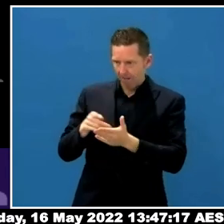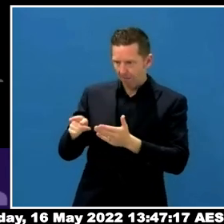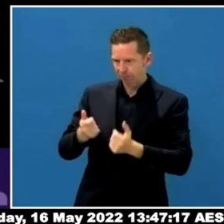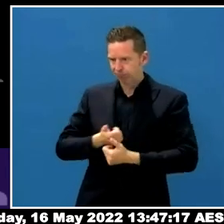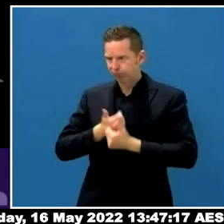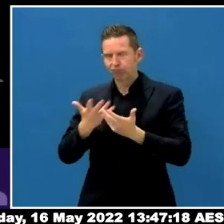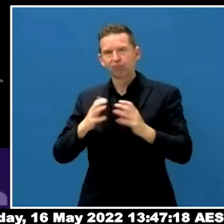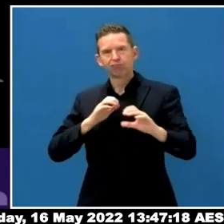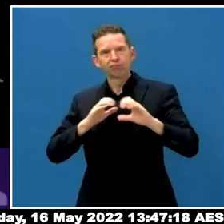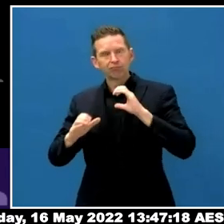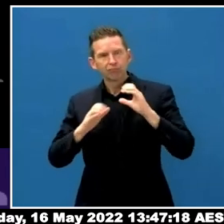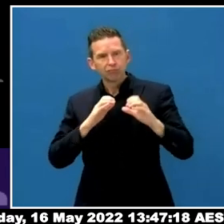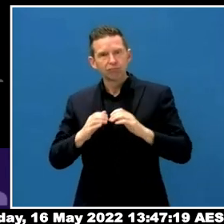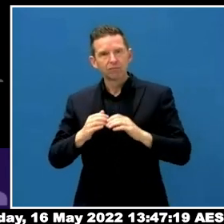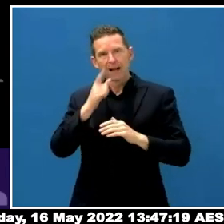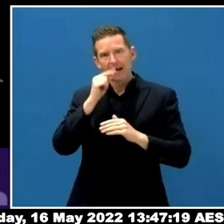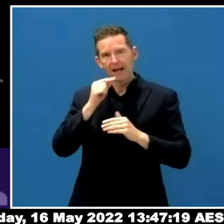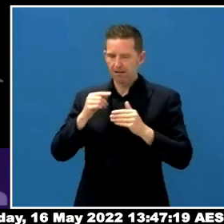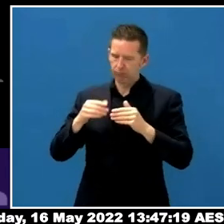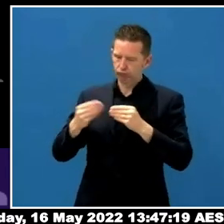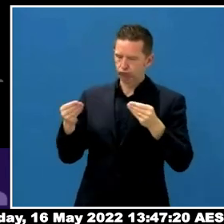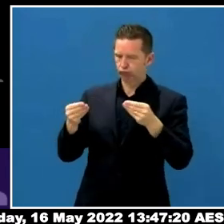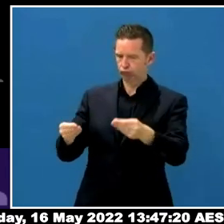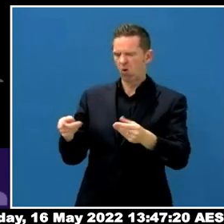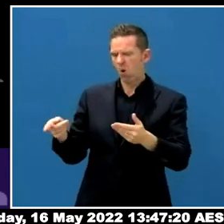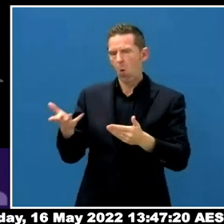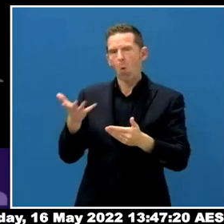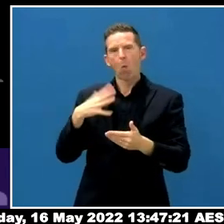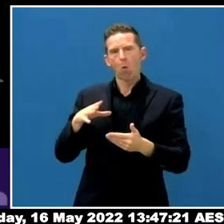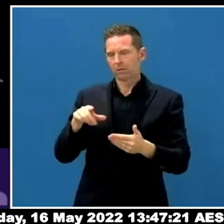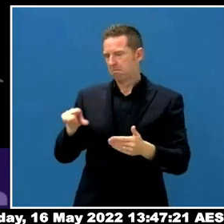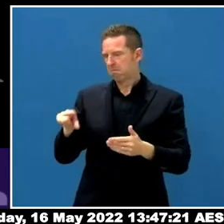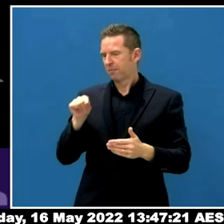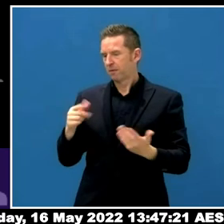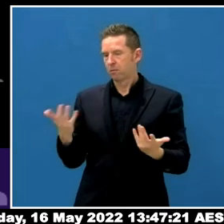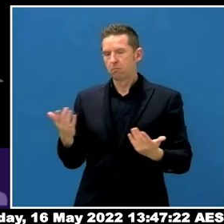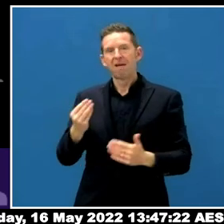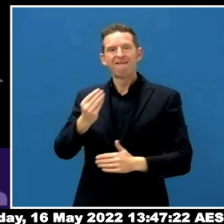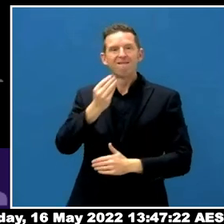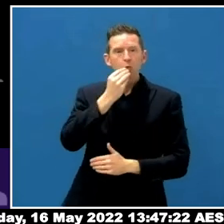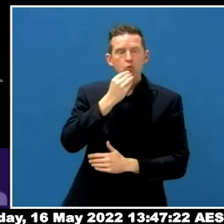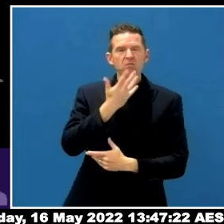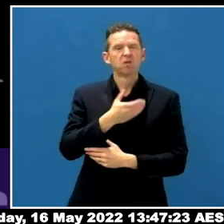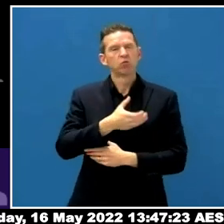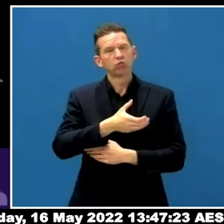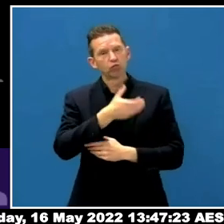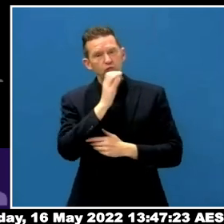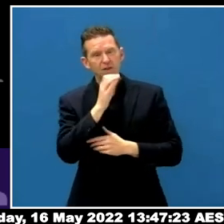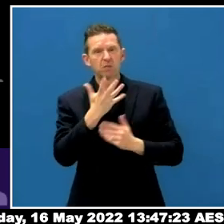picture that he wanted, whether it was food, drink, toilet, vice versa, plus the AAC